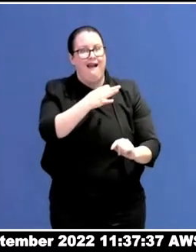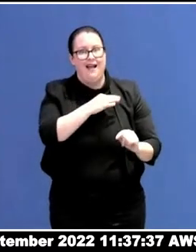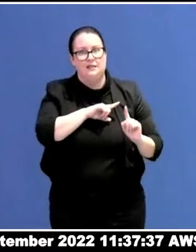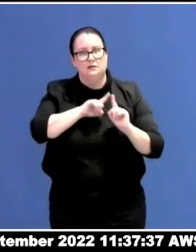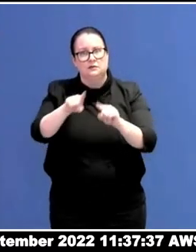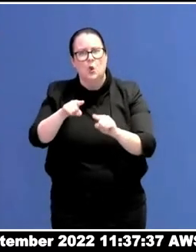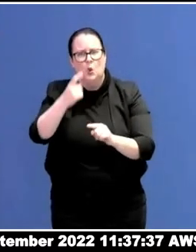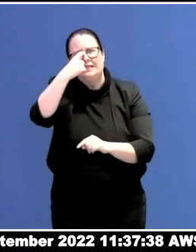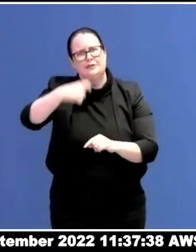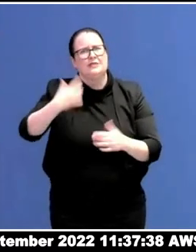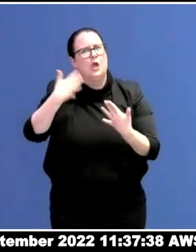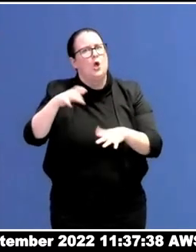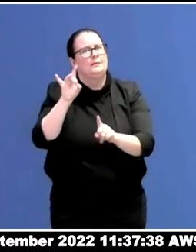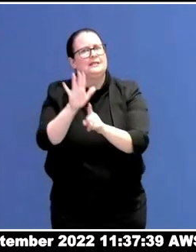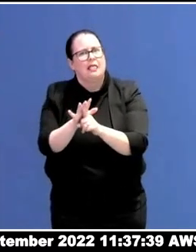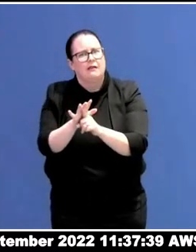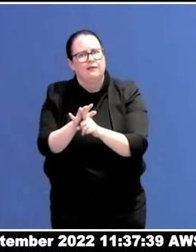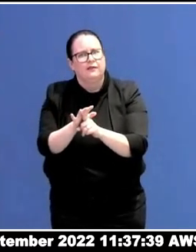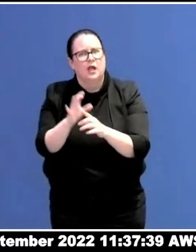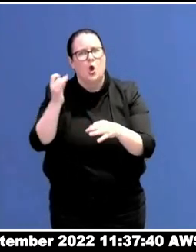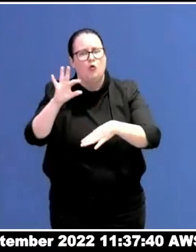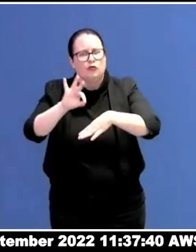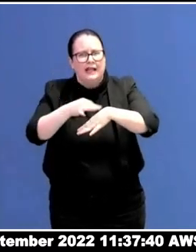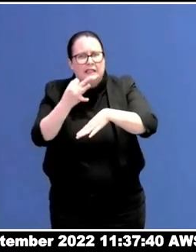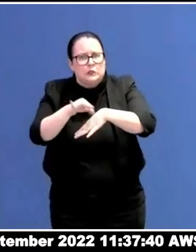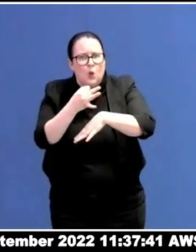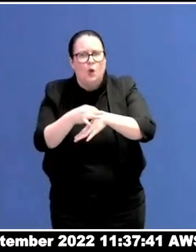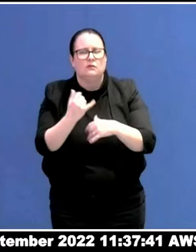When we went to see him, he was sullen, sad and depressed.